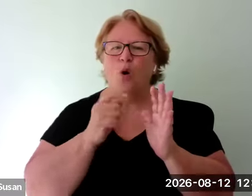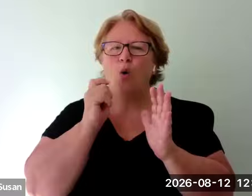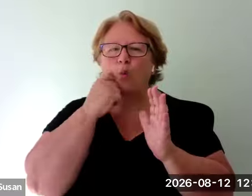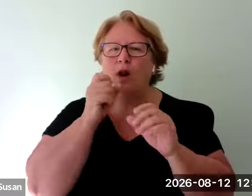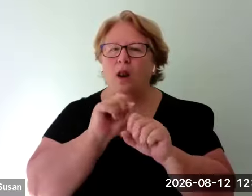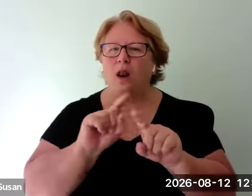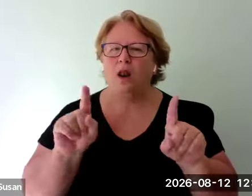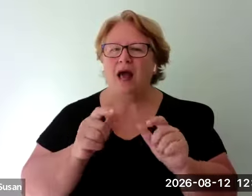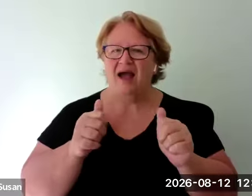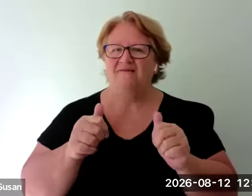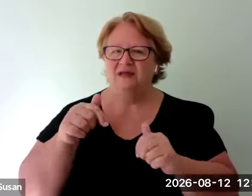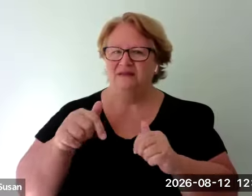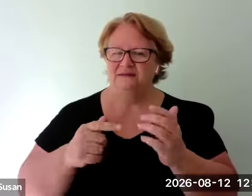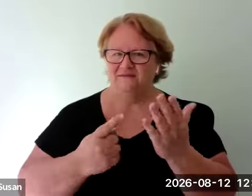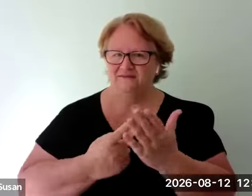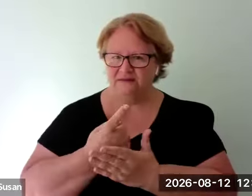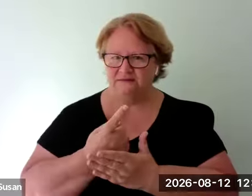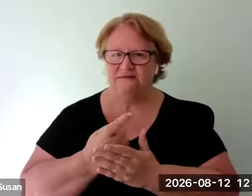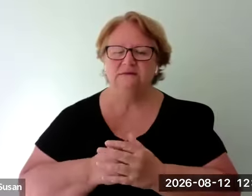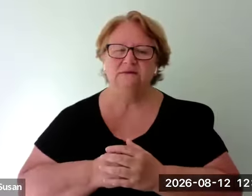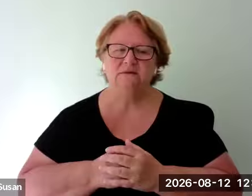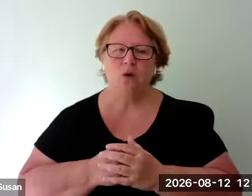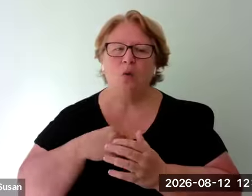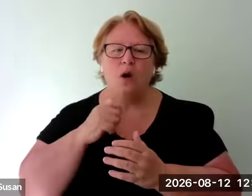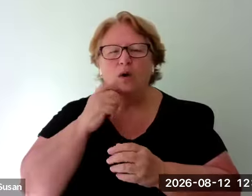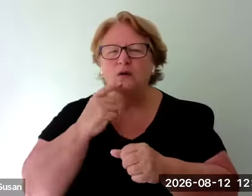So the agenda for this session and the slides will be shared